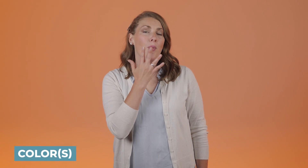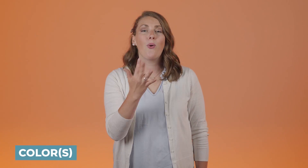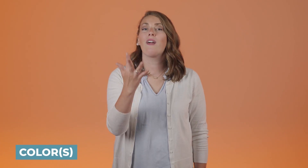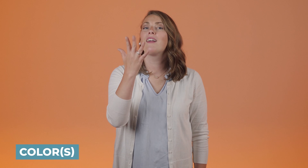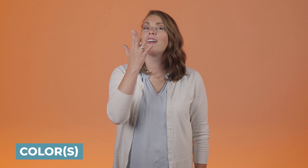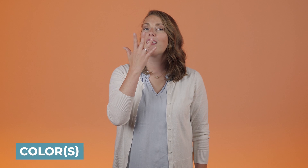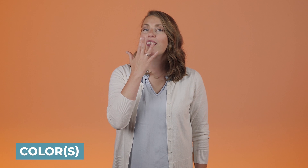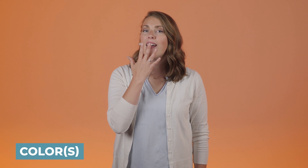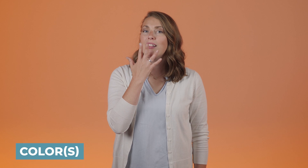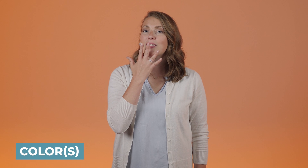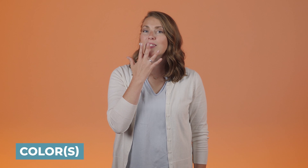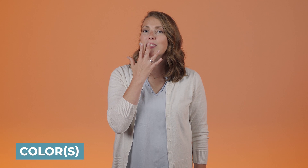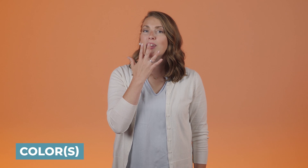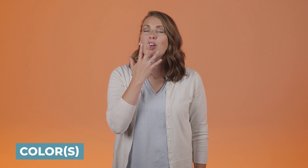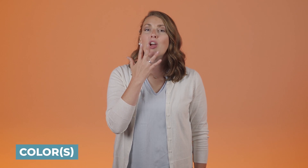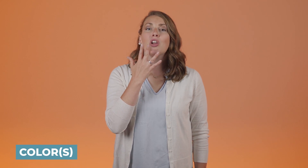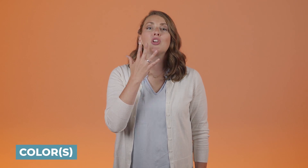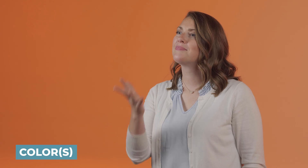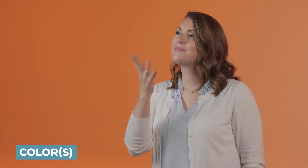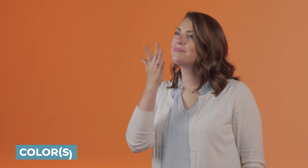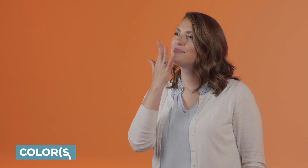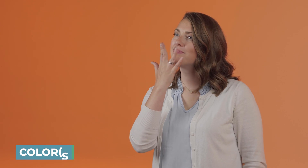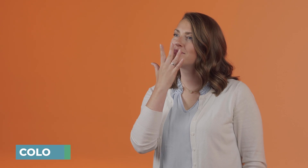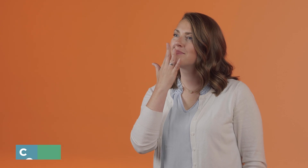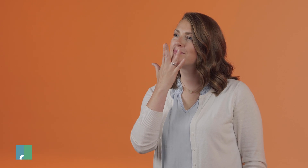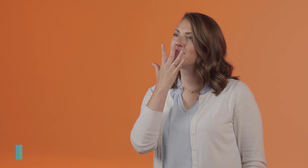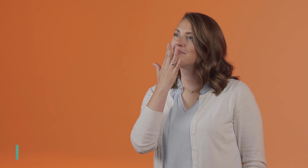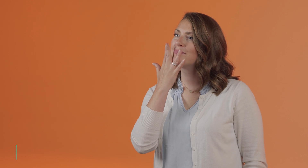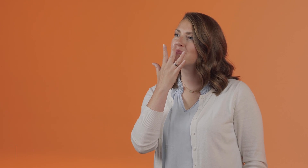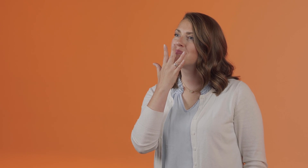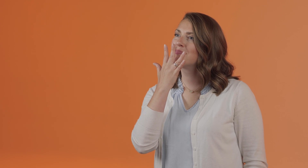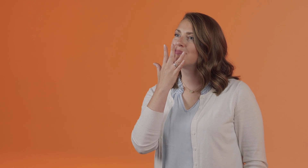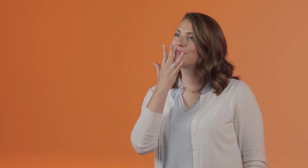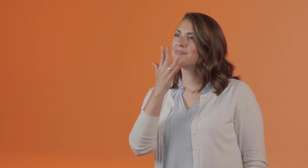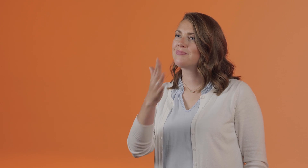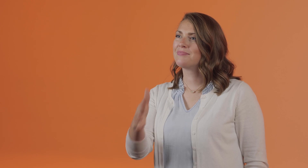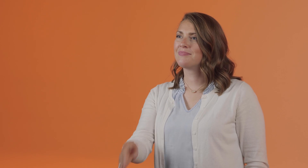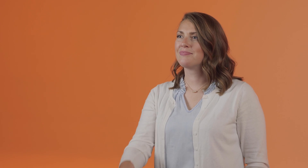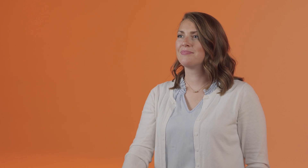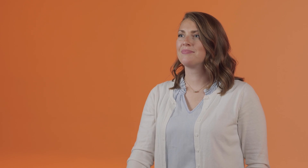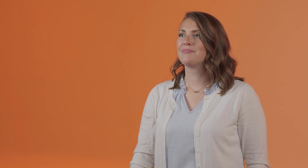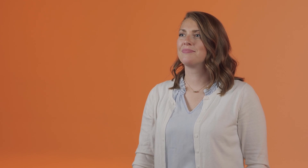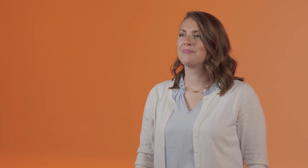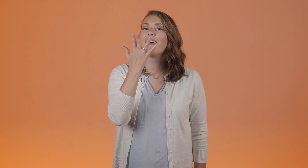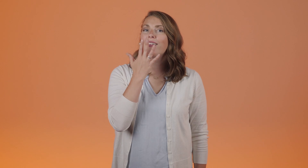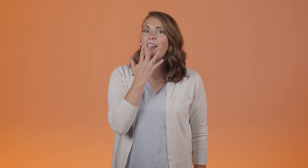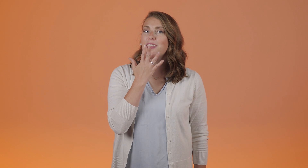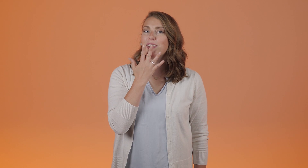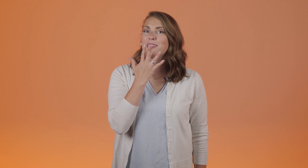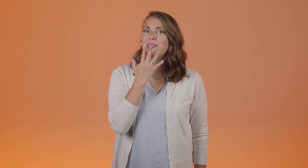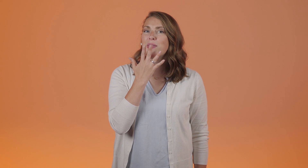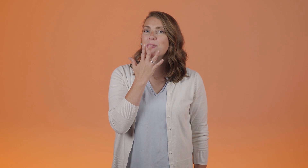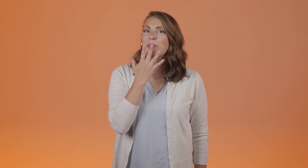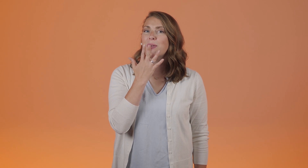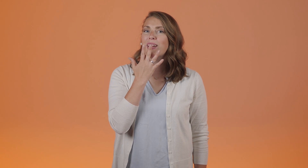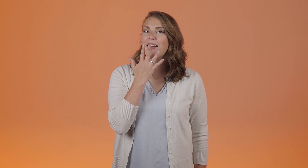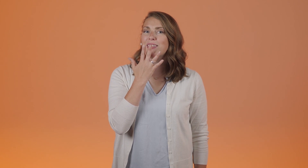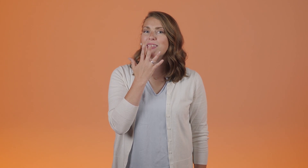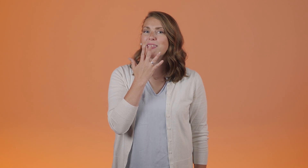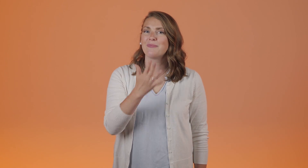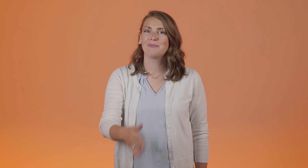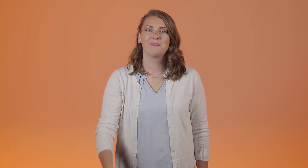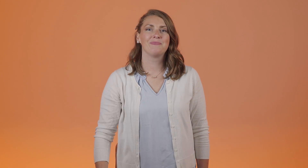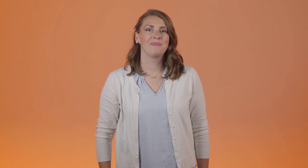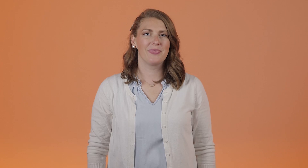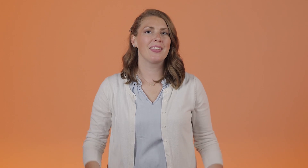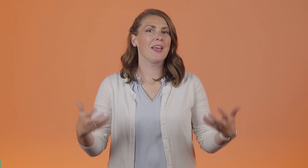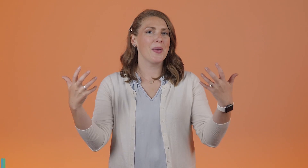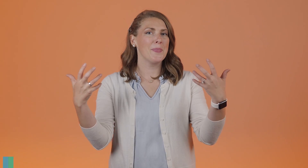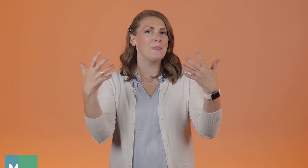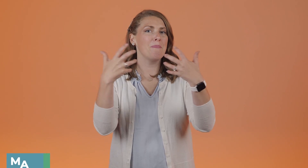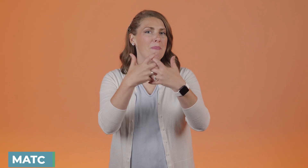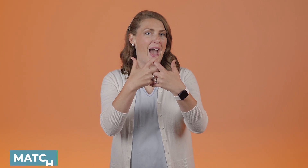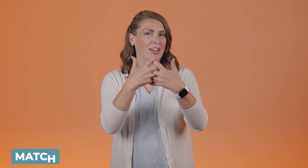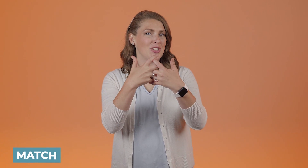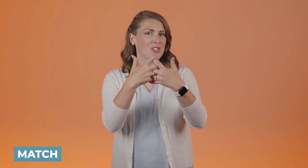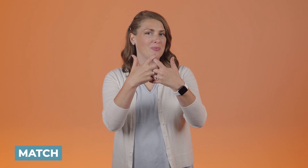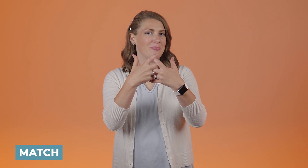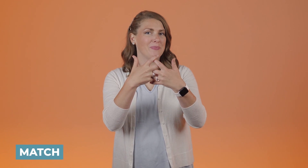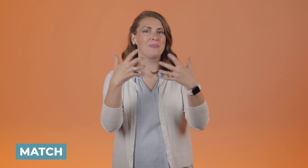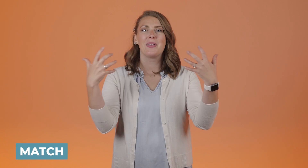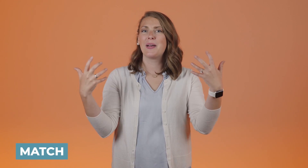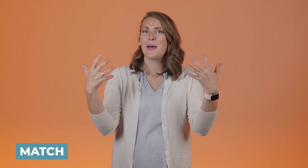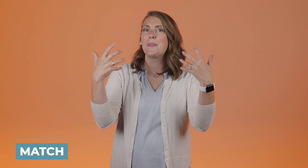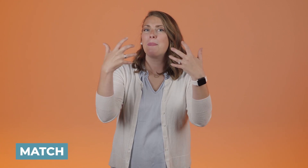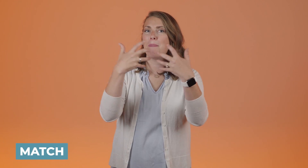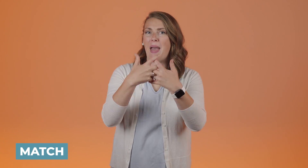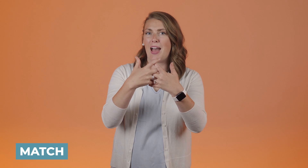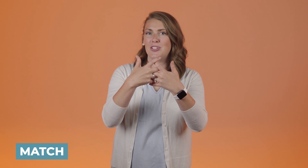or colors,' you're wiggling your middle fingers up to your mouth 'color or colors.' 'Match, match,'